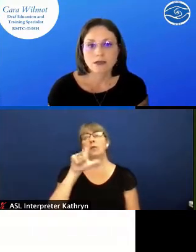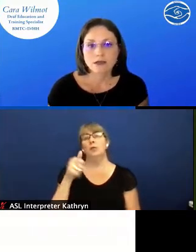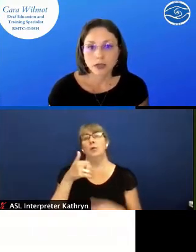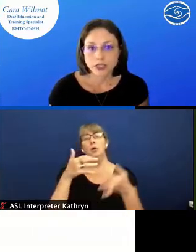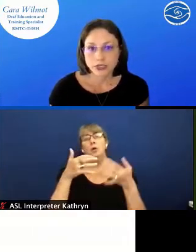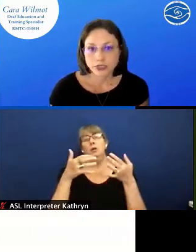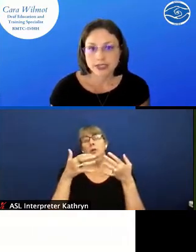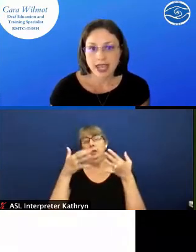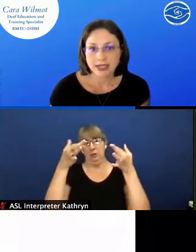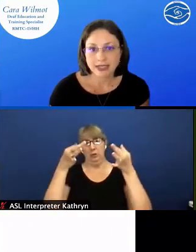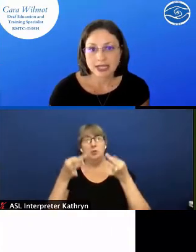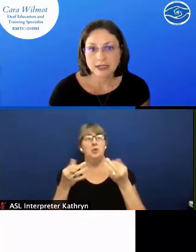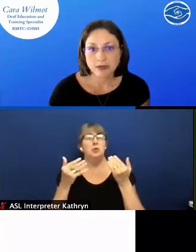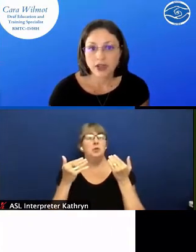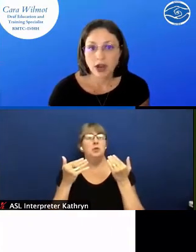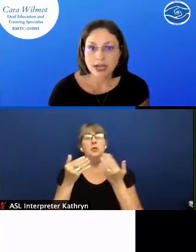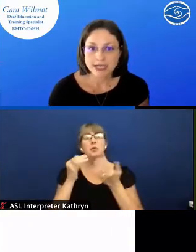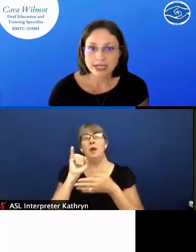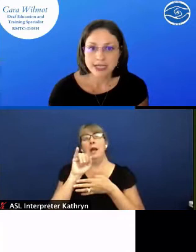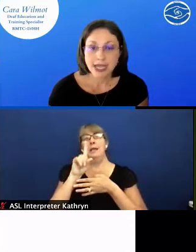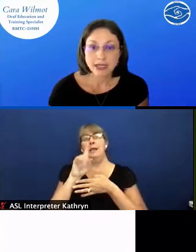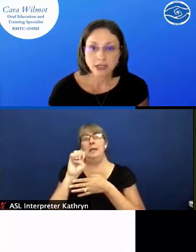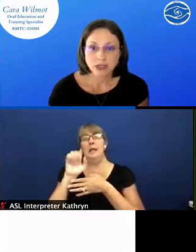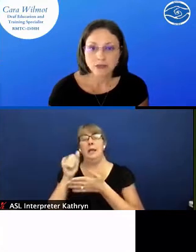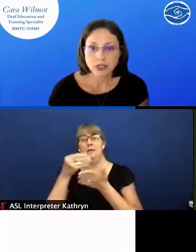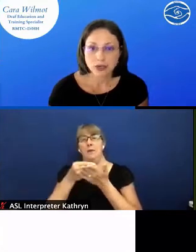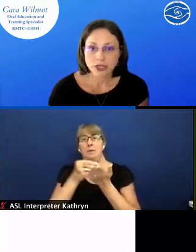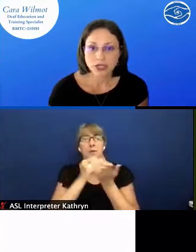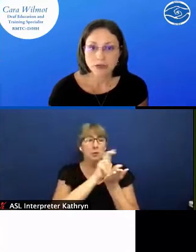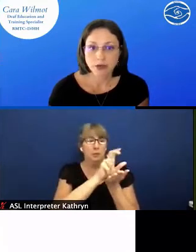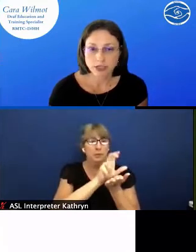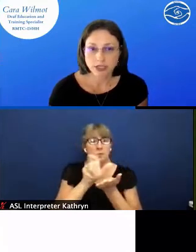Florida chooses to allocate some of their IDEA dollars for discretionary projects